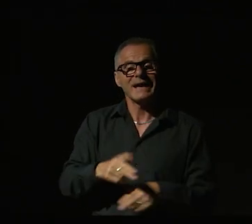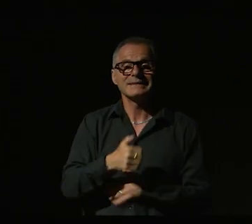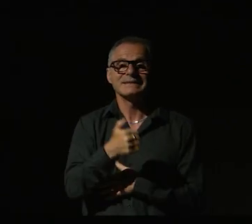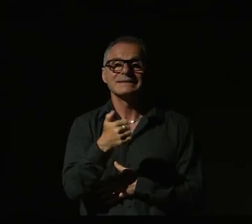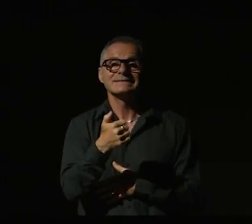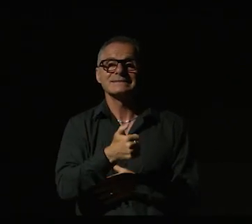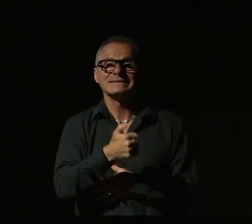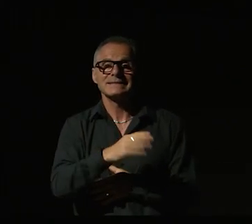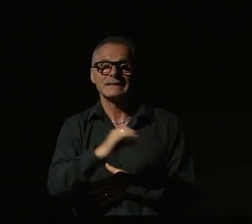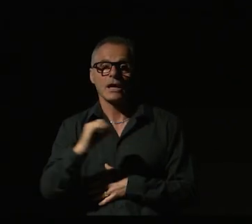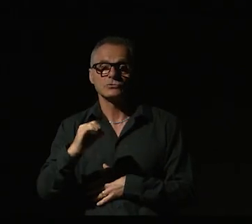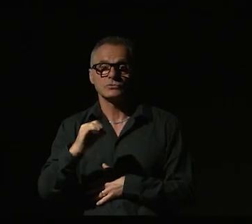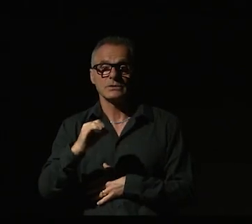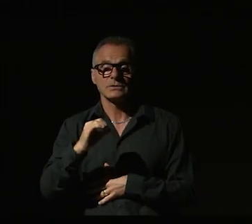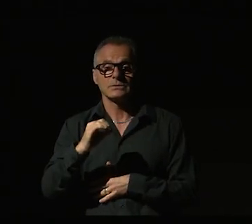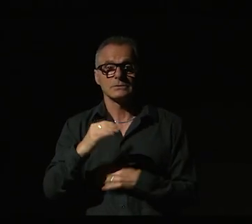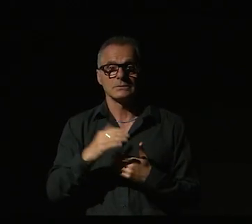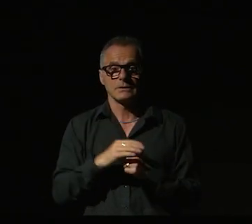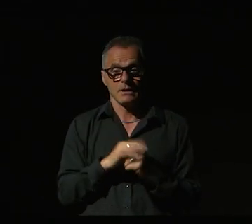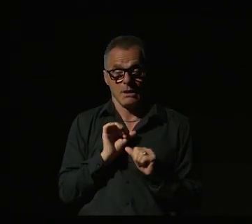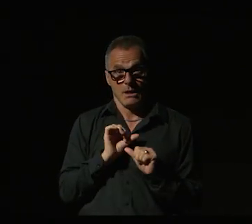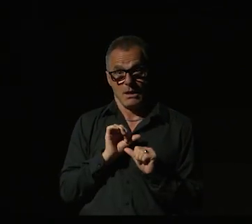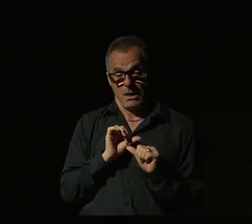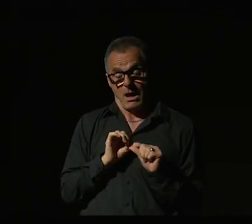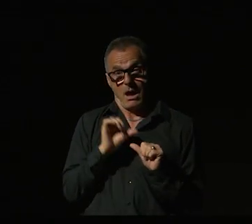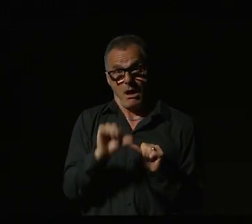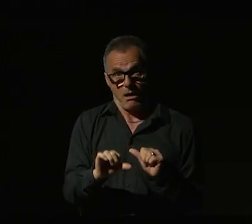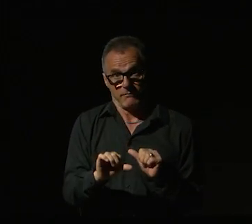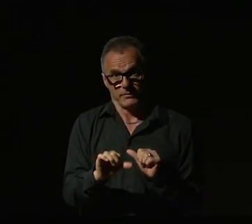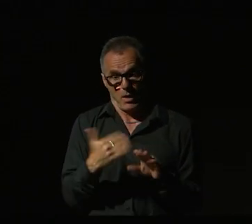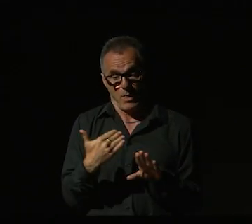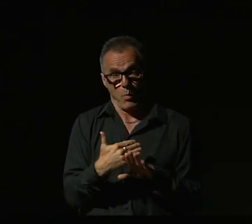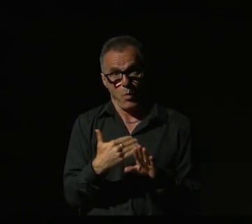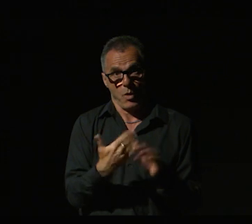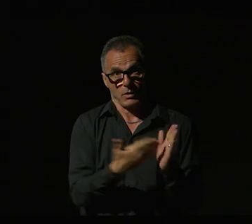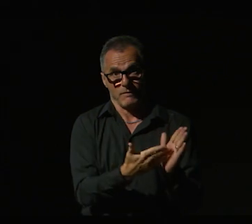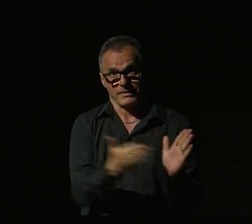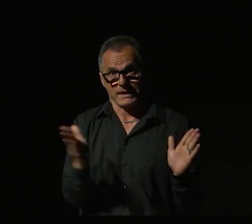That is just after the work in the gallery had begun.